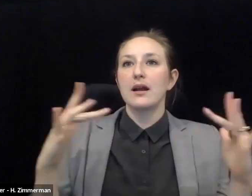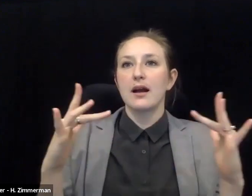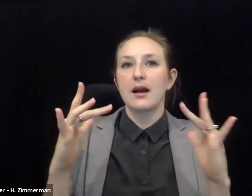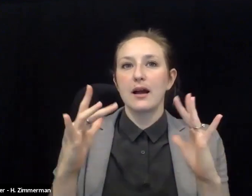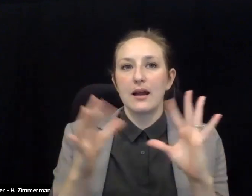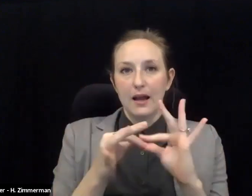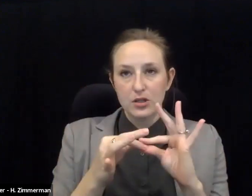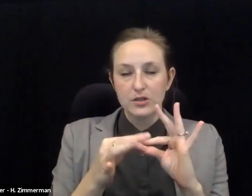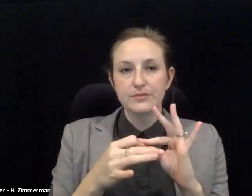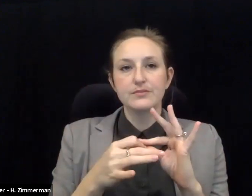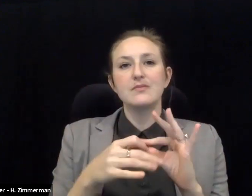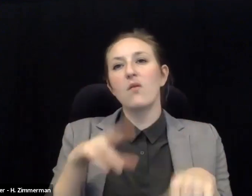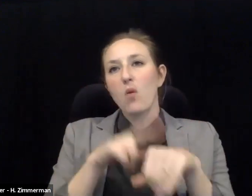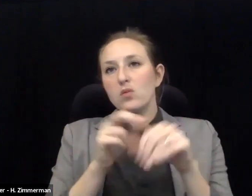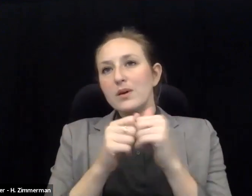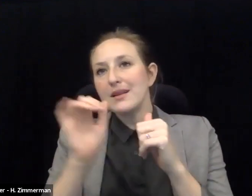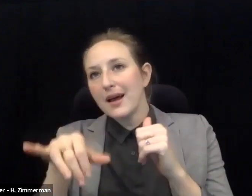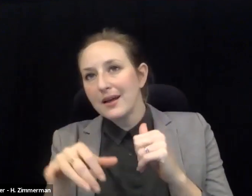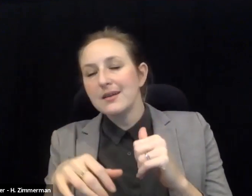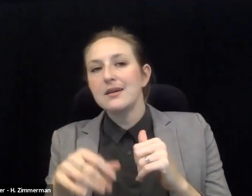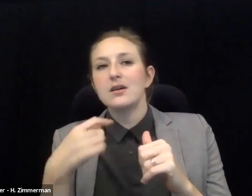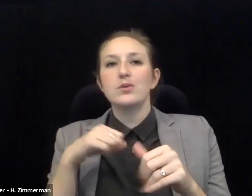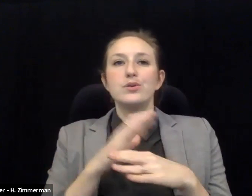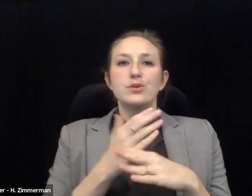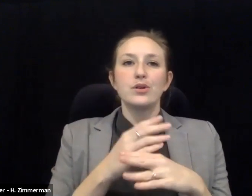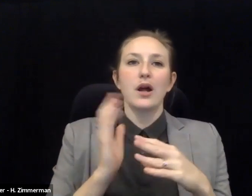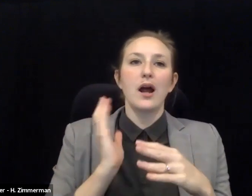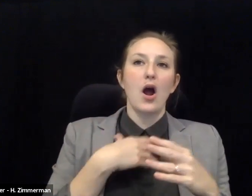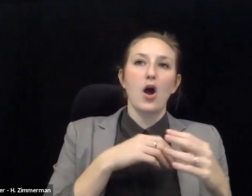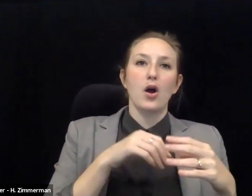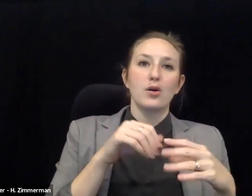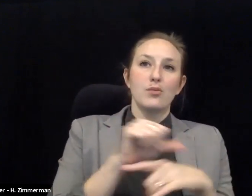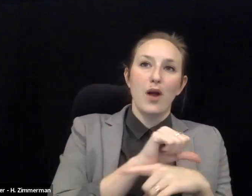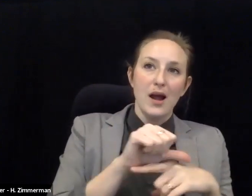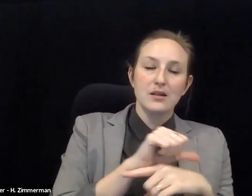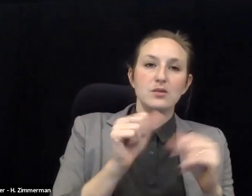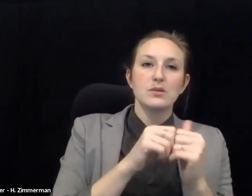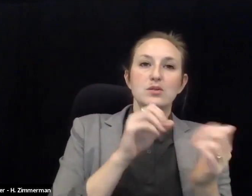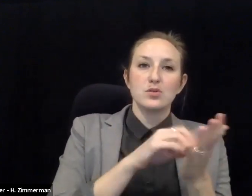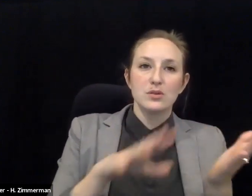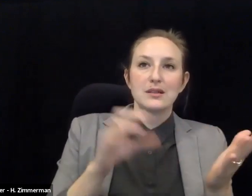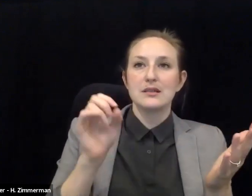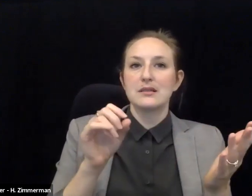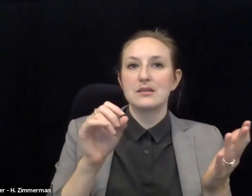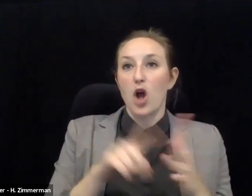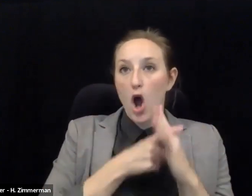course, with that, you know, we share with you the practices that the student and style. The program about our practices